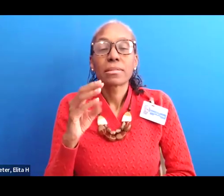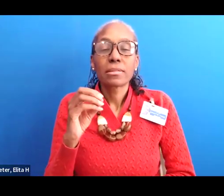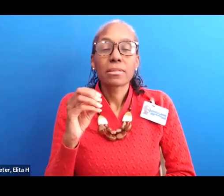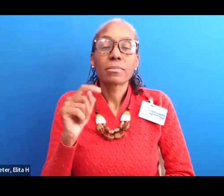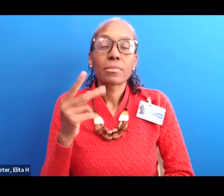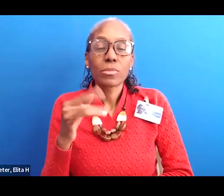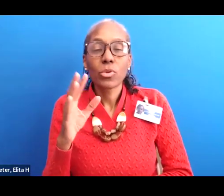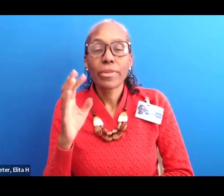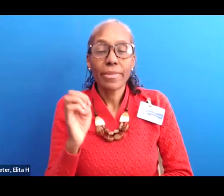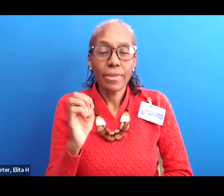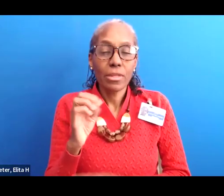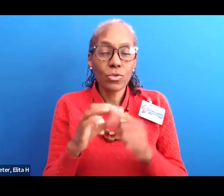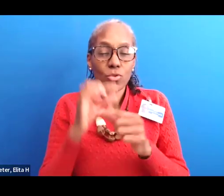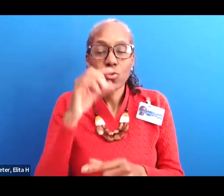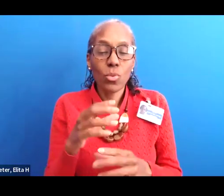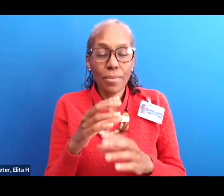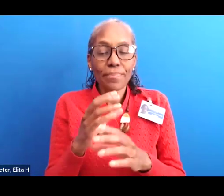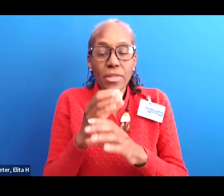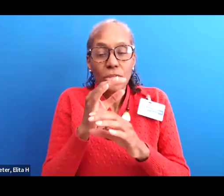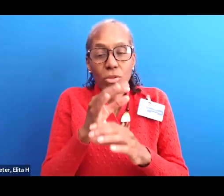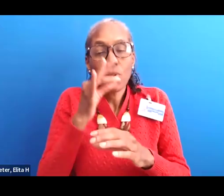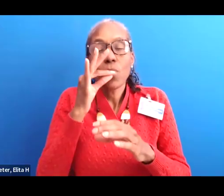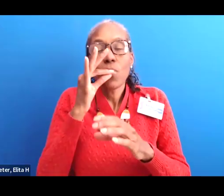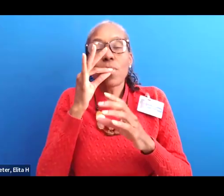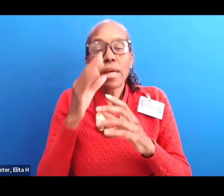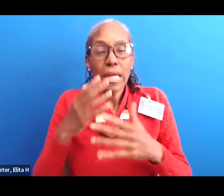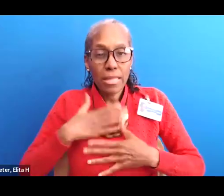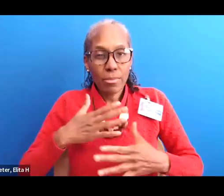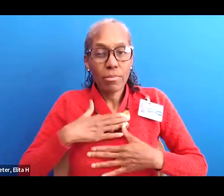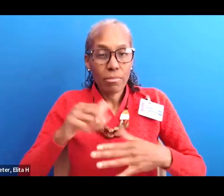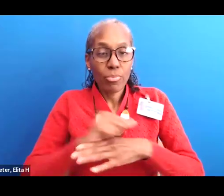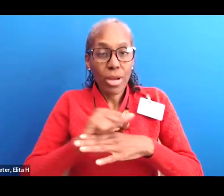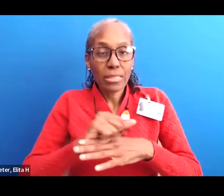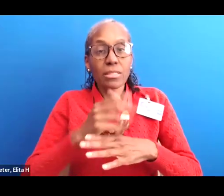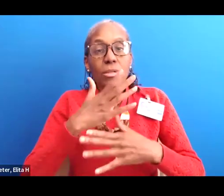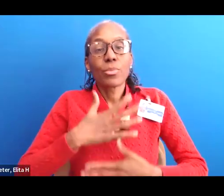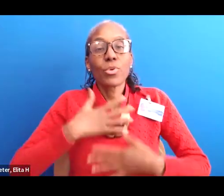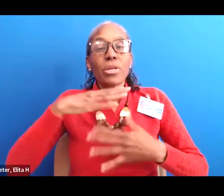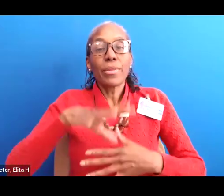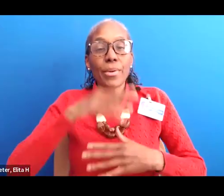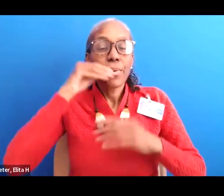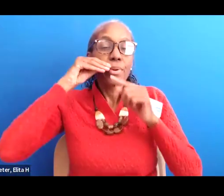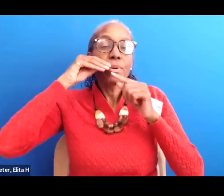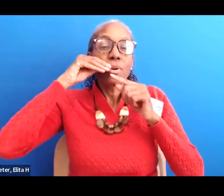and just practicing breathing in and out of that a few times. Then you can go down to like a regular soda straw.